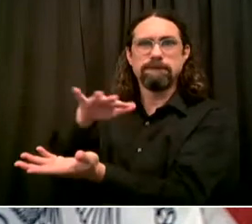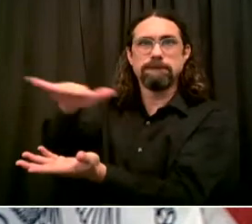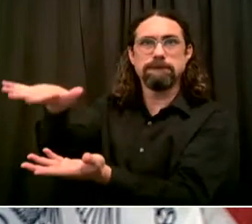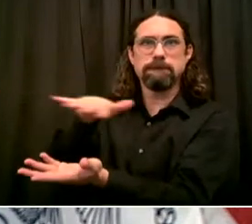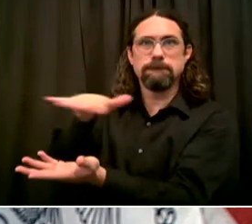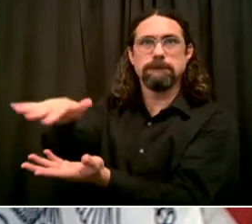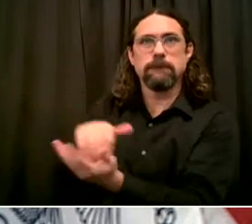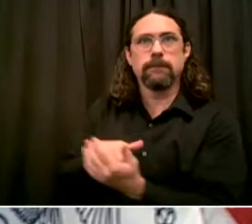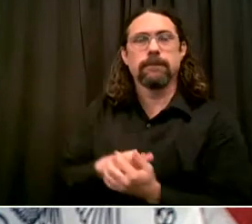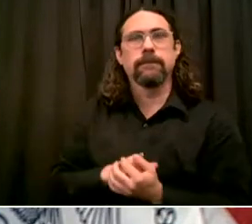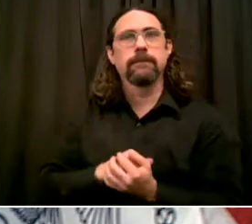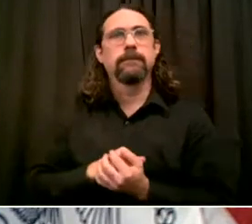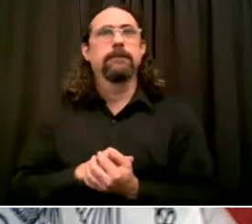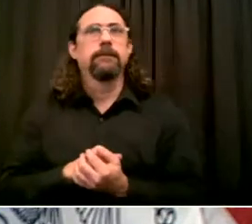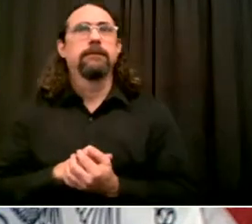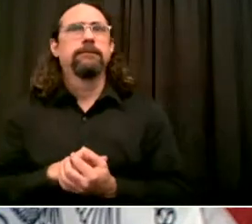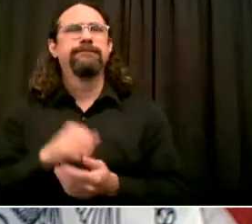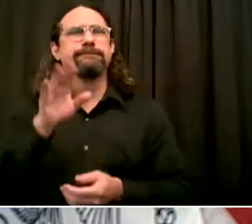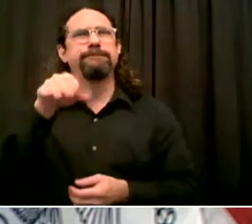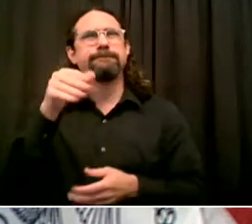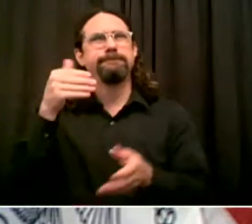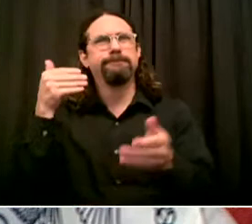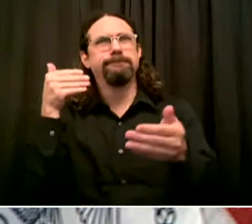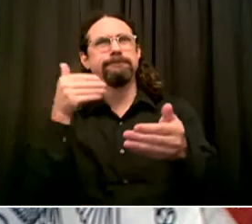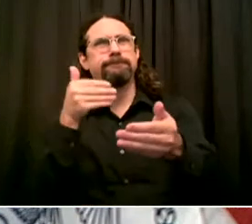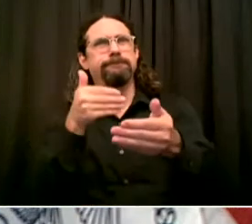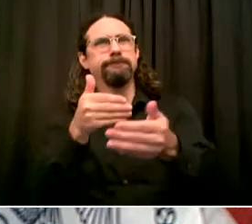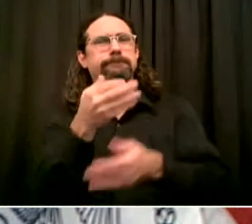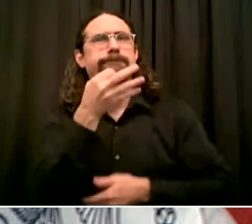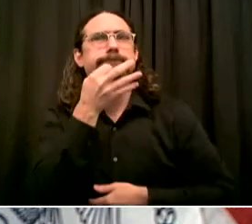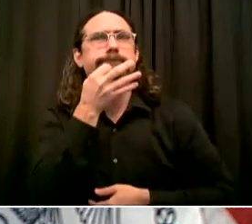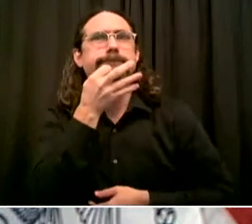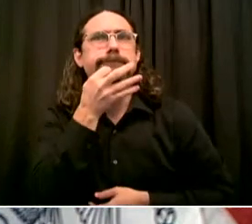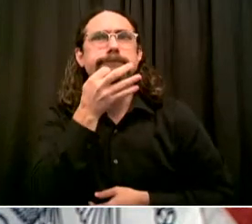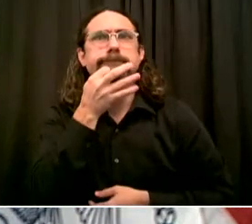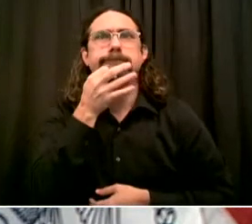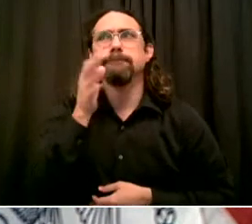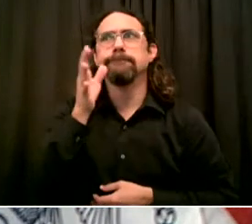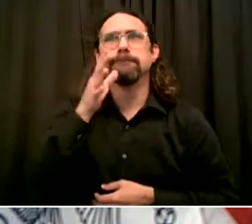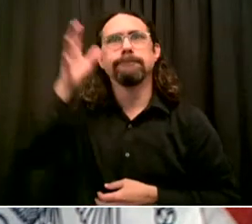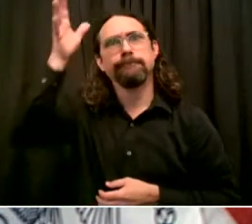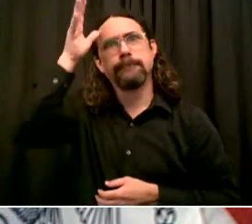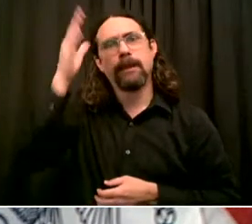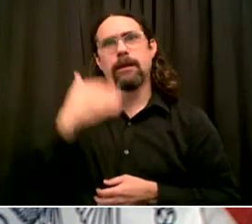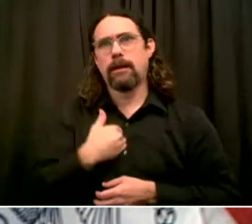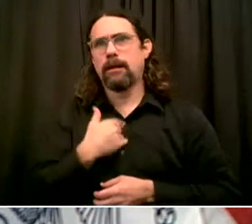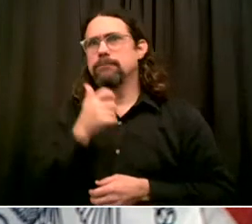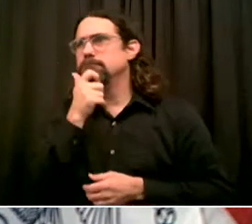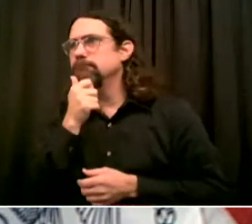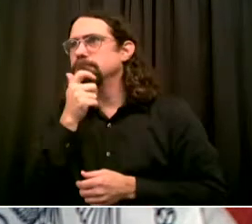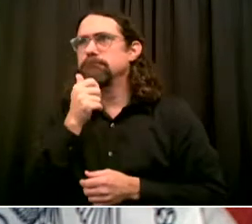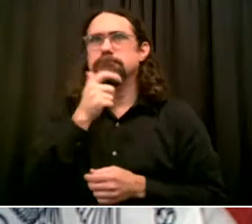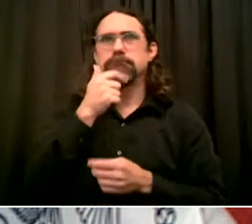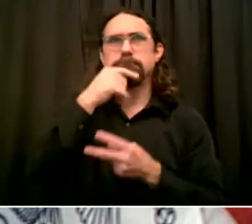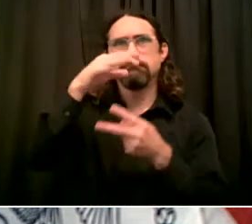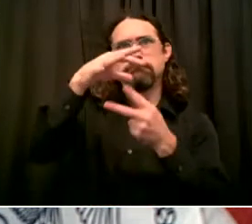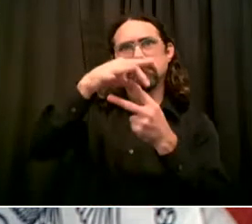WILL BE AN EOPNN ENRROLLMMNTE PERIOD FOR MORE STUDENT TO HAVE IN-PERSON LEARNING BUT THE TEEACHER R ACCCCMOOMDDIATONS FOR REMOTE TEACHING RUN